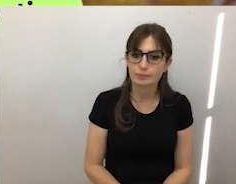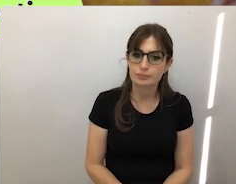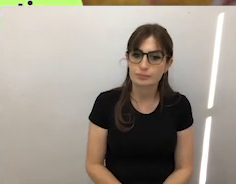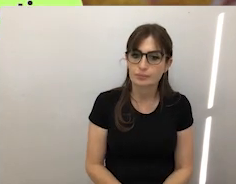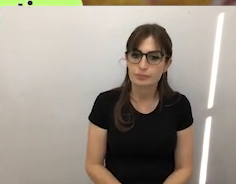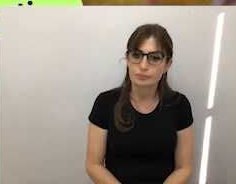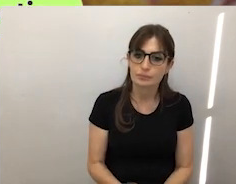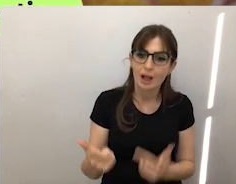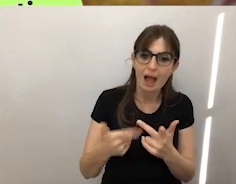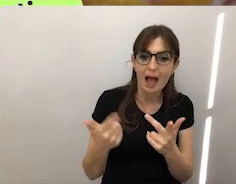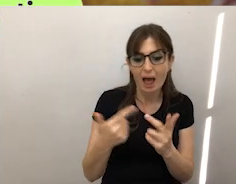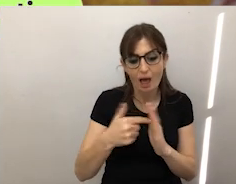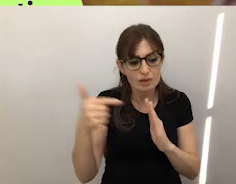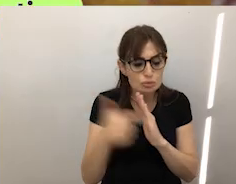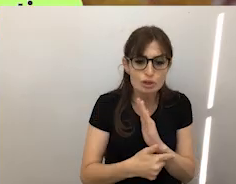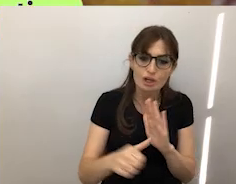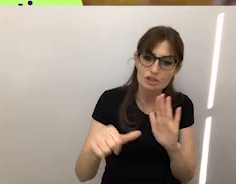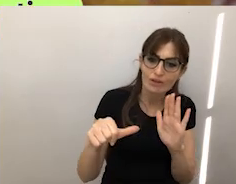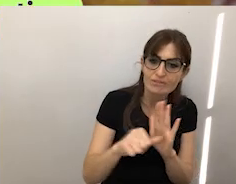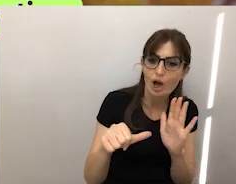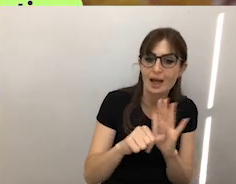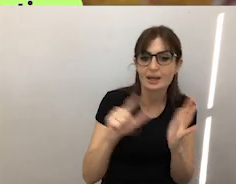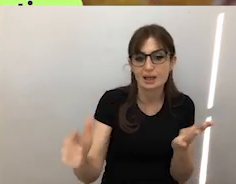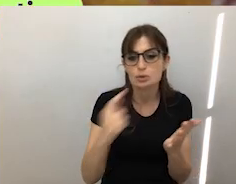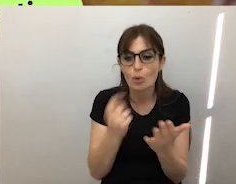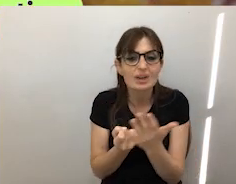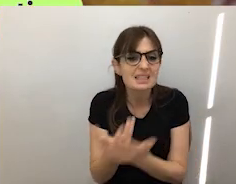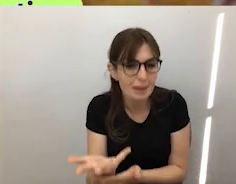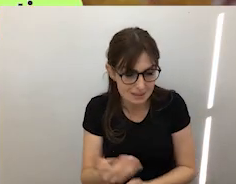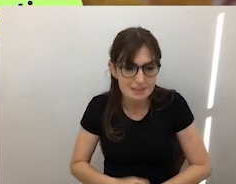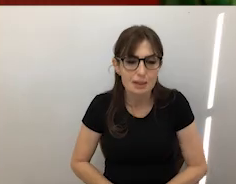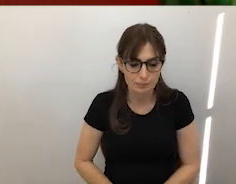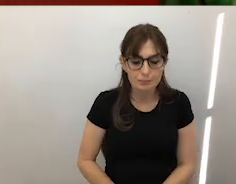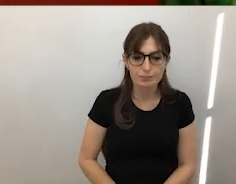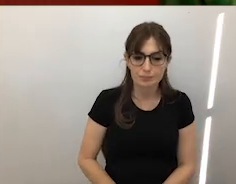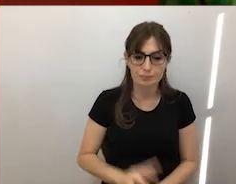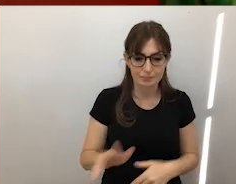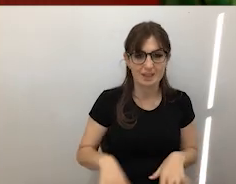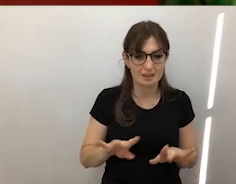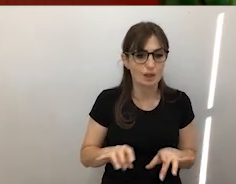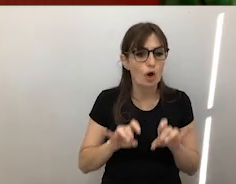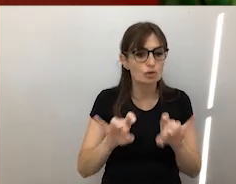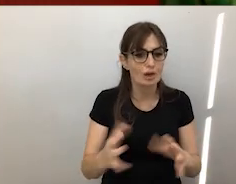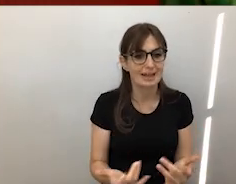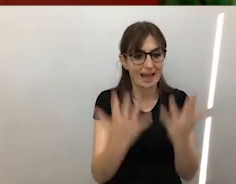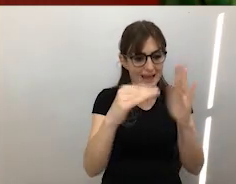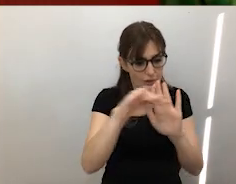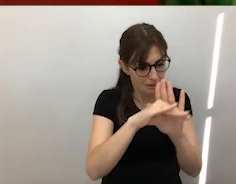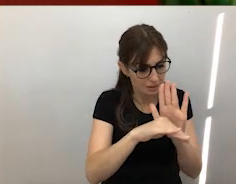depreciation, and amortisation, and financing or interest expense. Under Australian accounting standards, expenses are